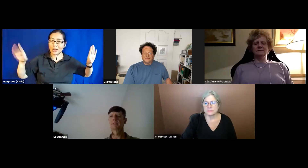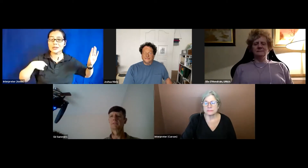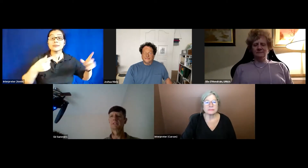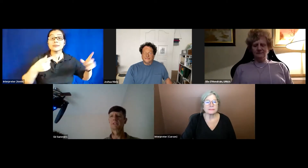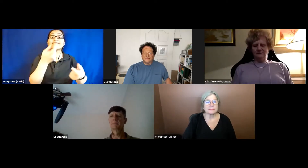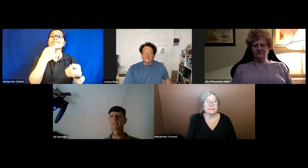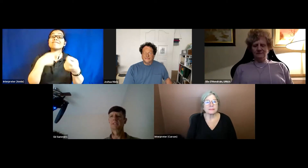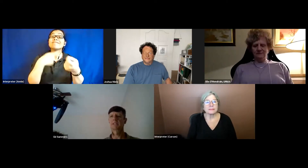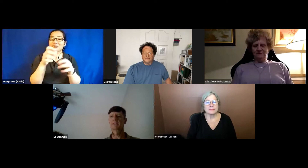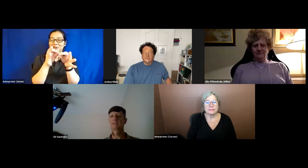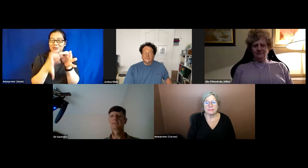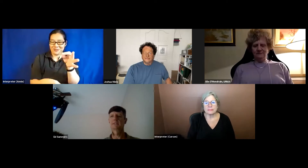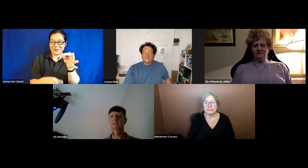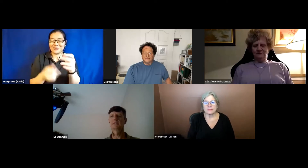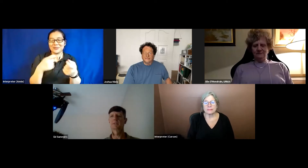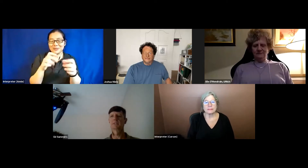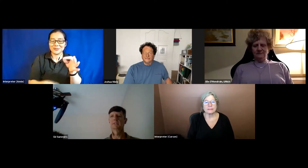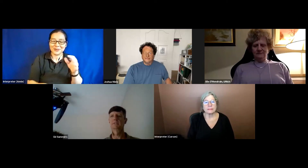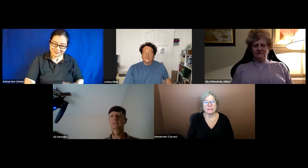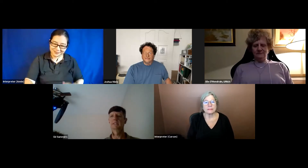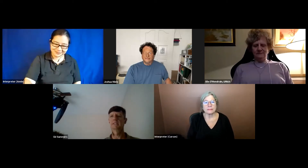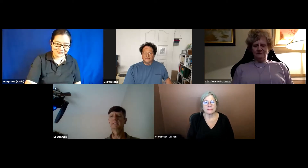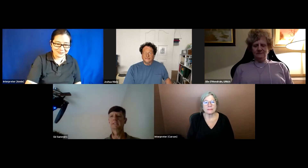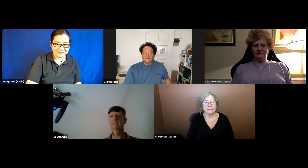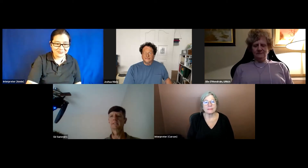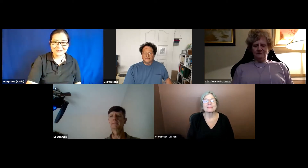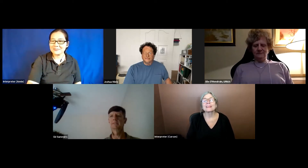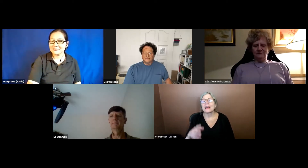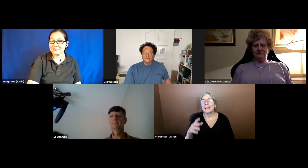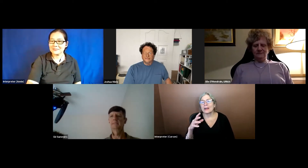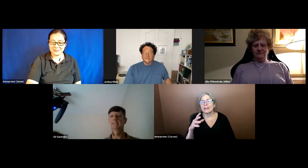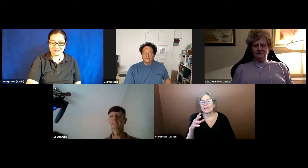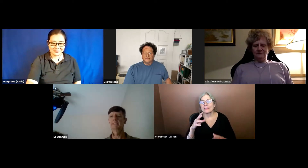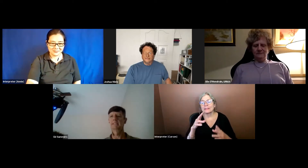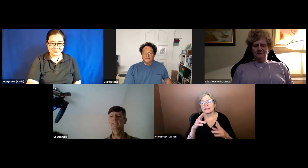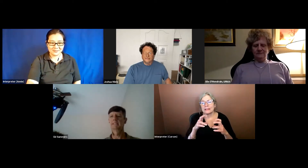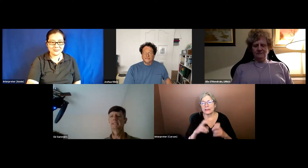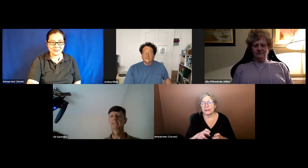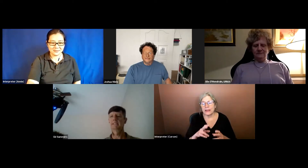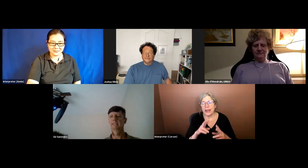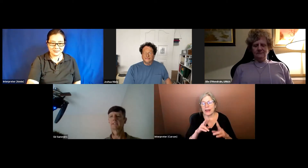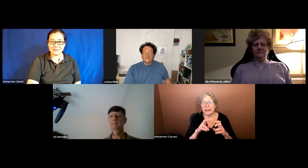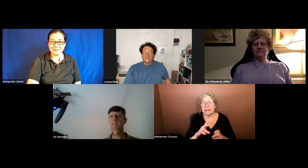accessibility at SAS the market leader in big data analytics company